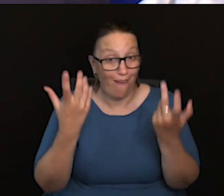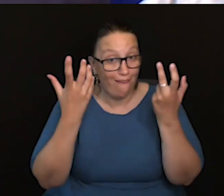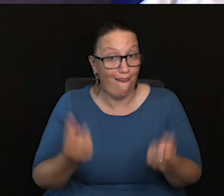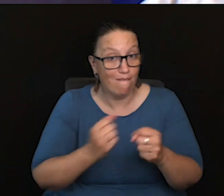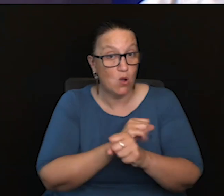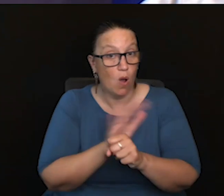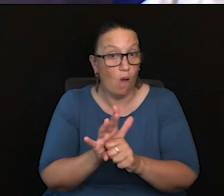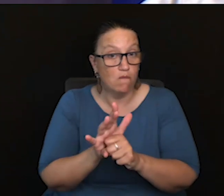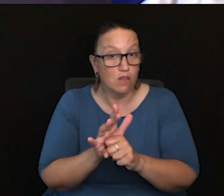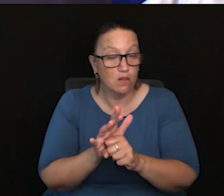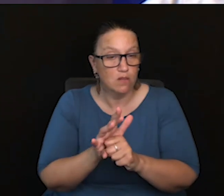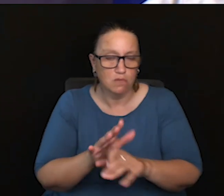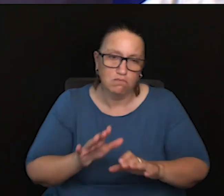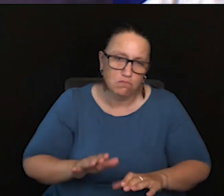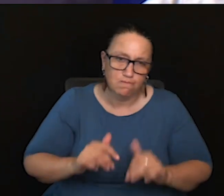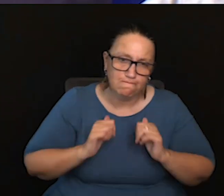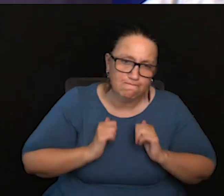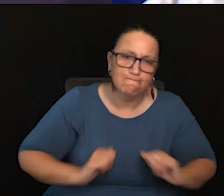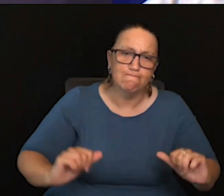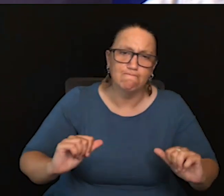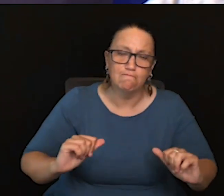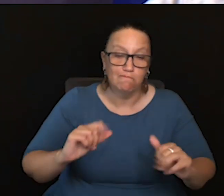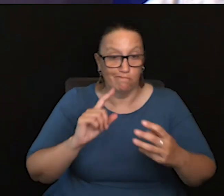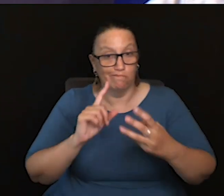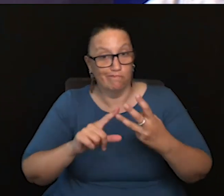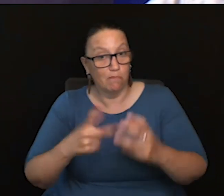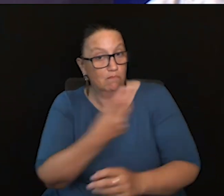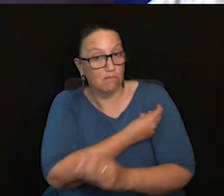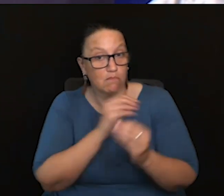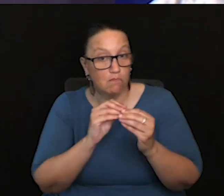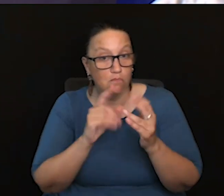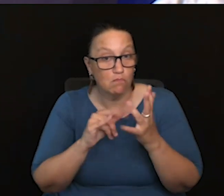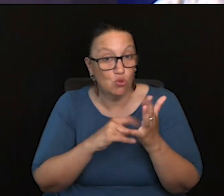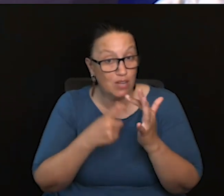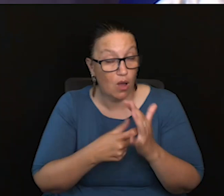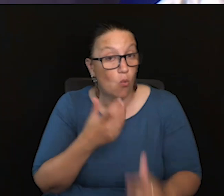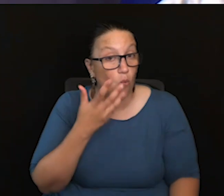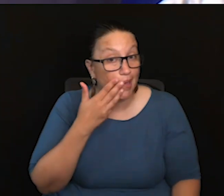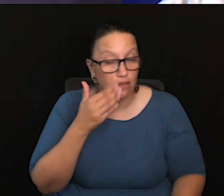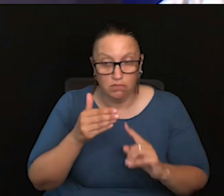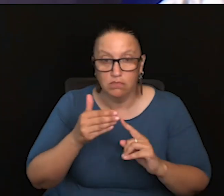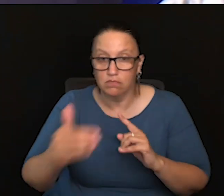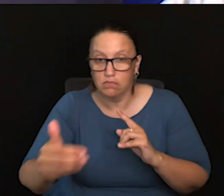but they did reinforce that people are eligible for their vaccine once their symptoms have resolved